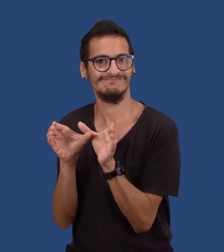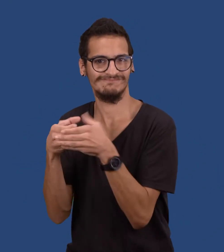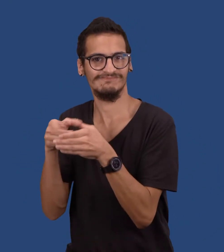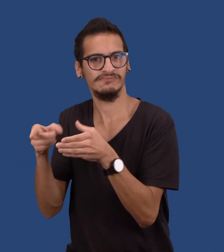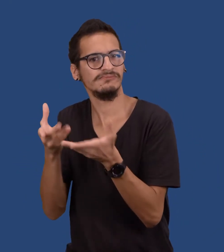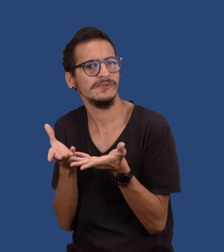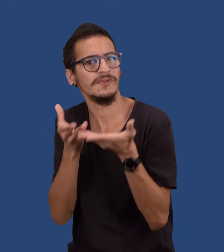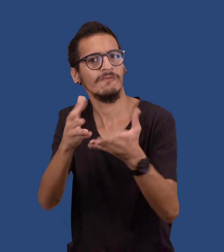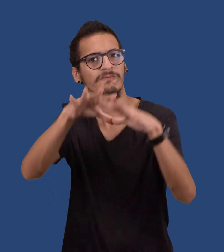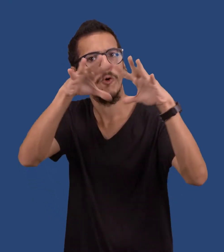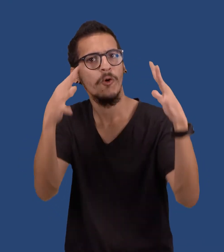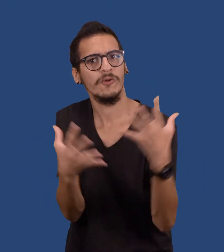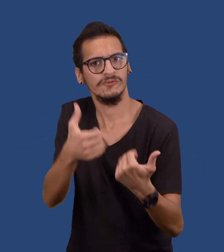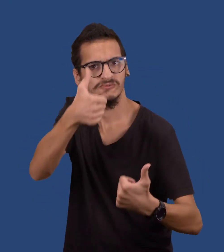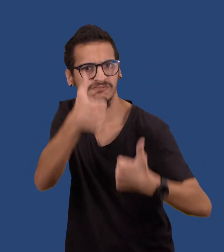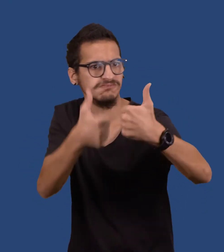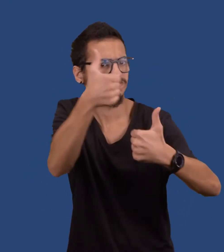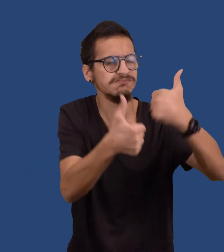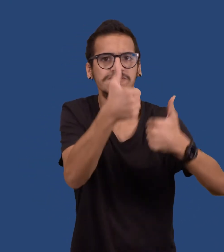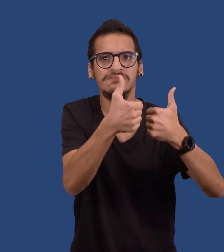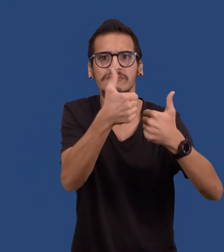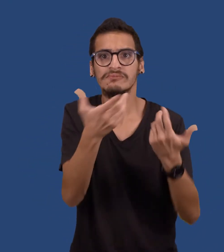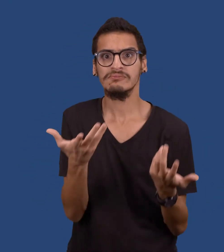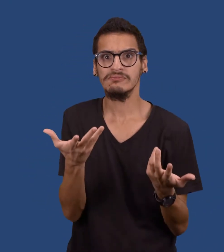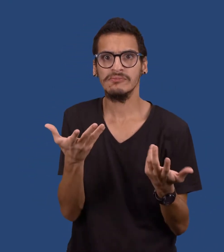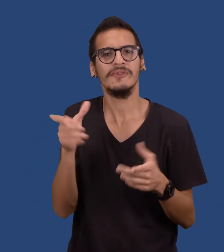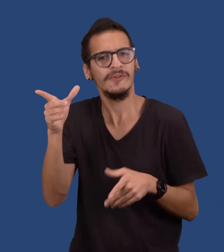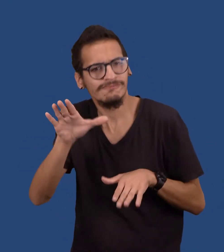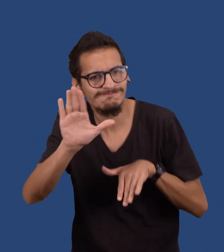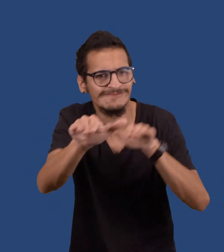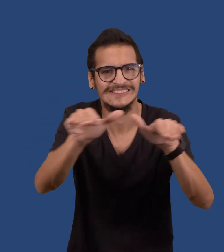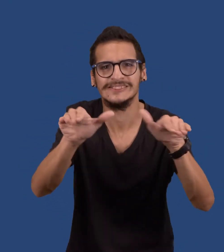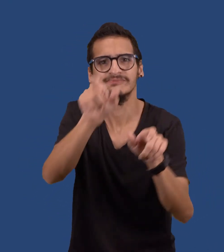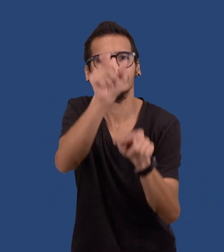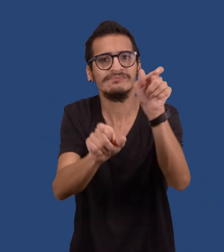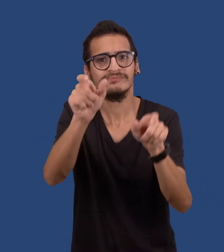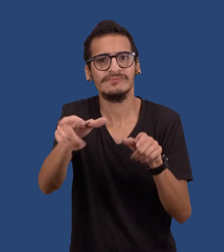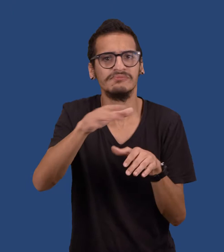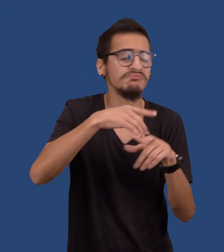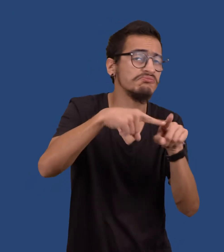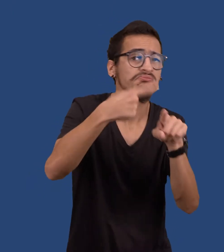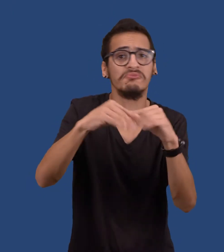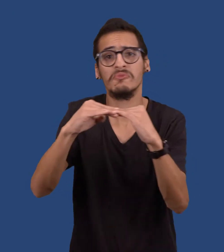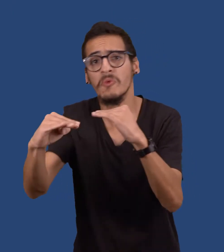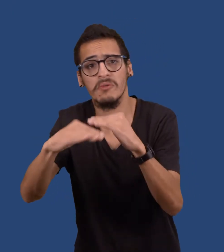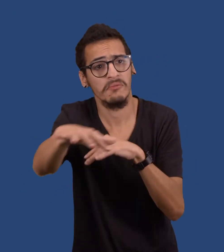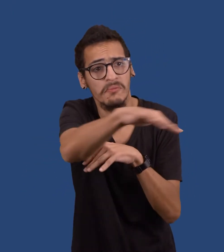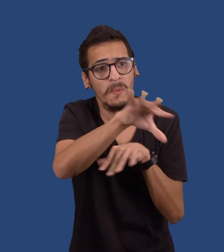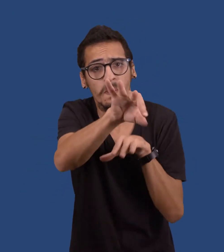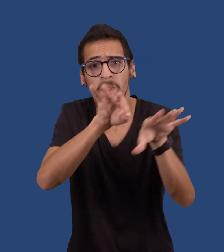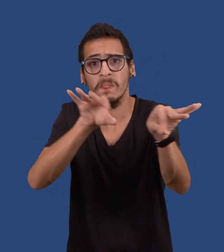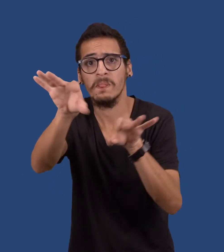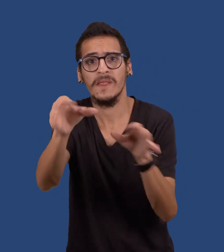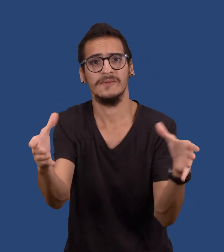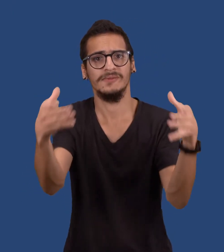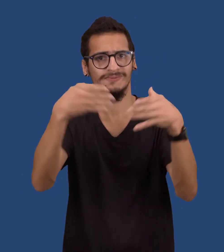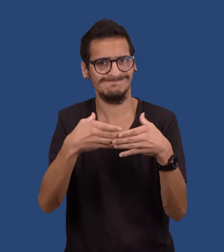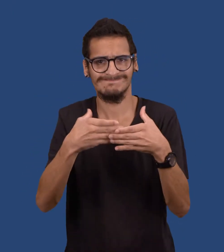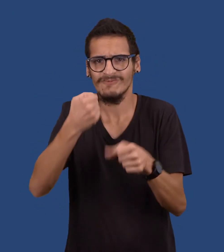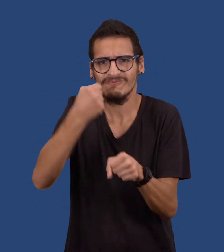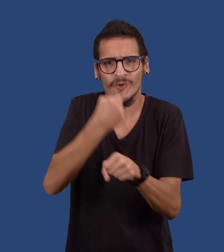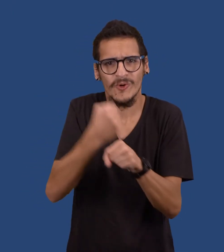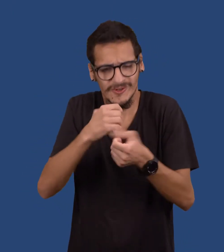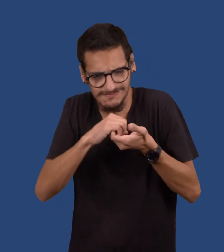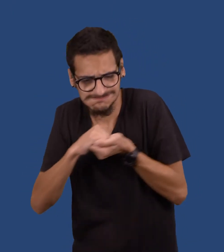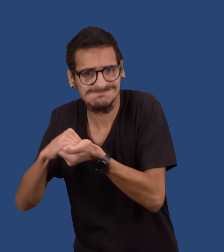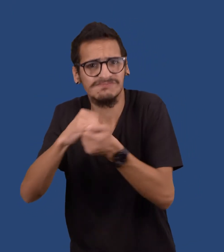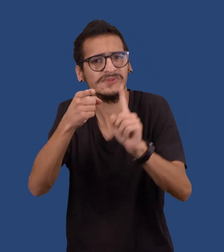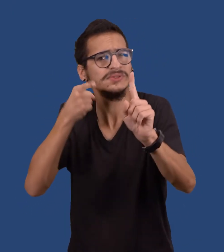established a global competition calling on local and global solvers to collaborate